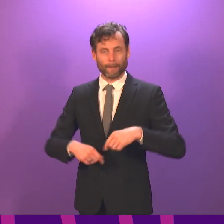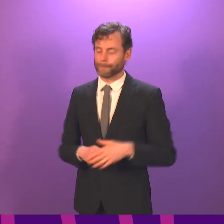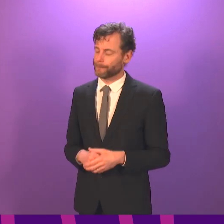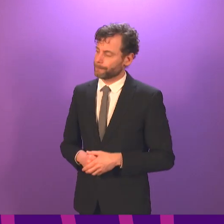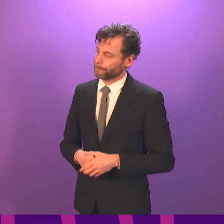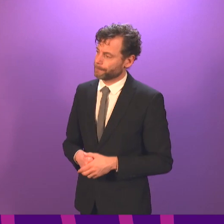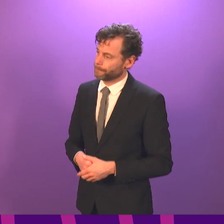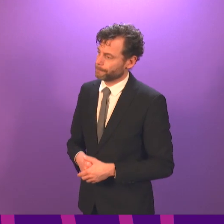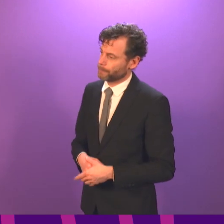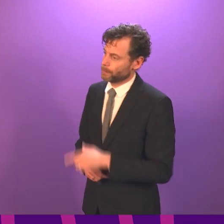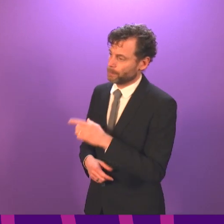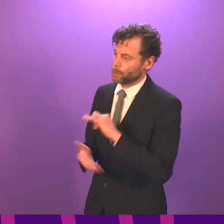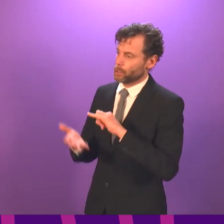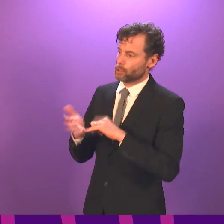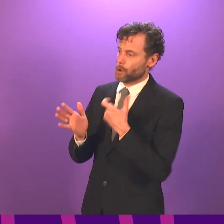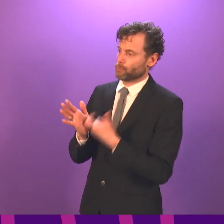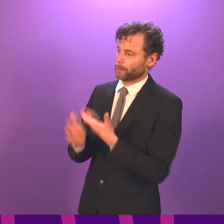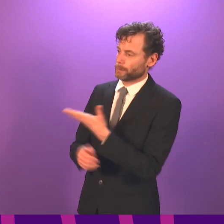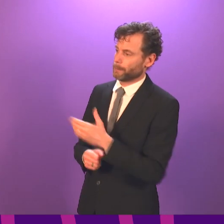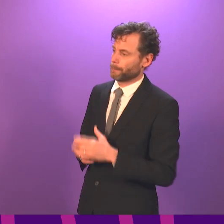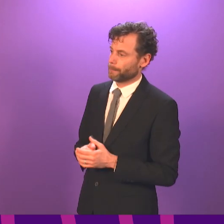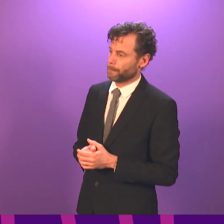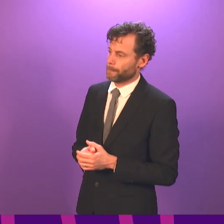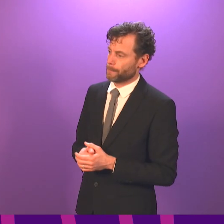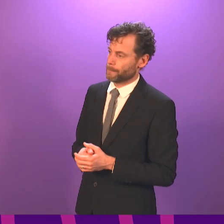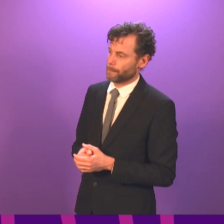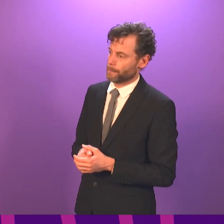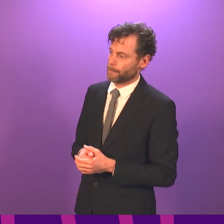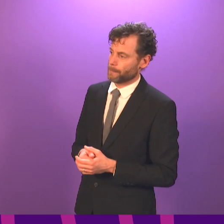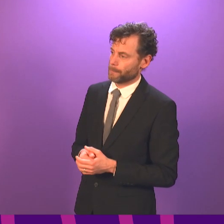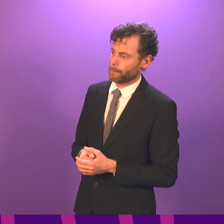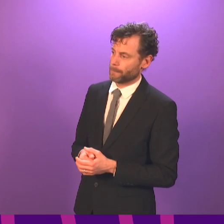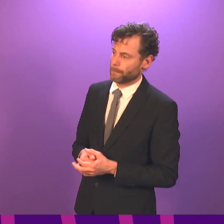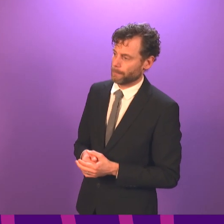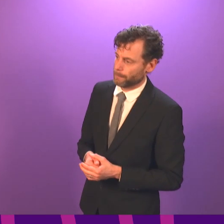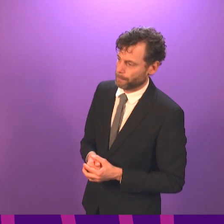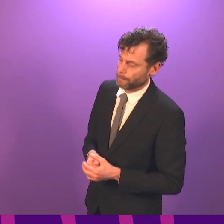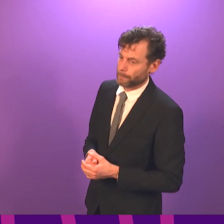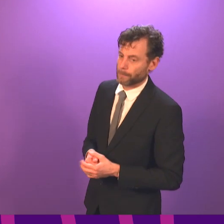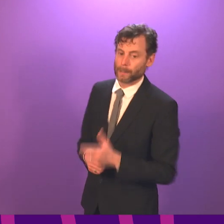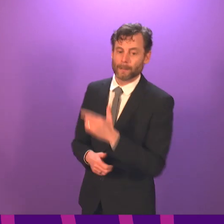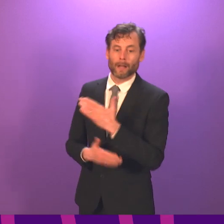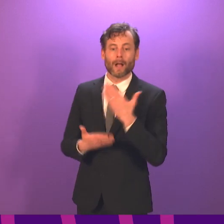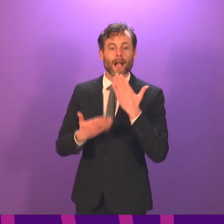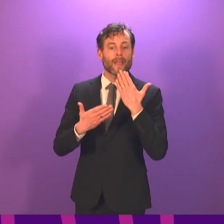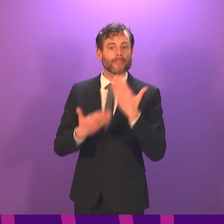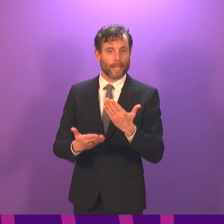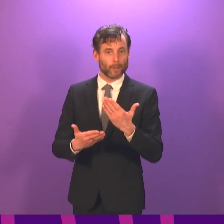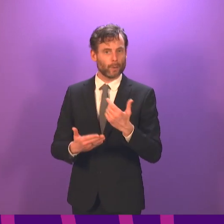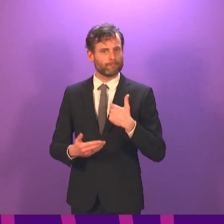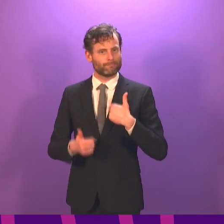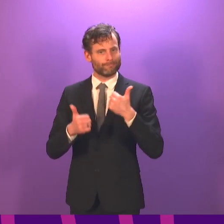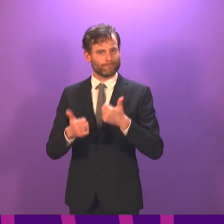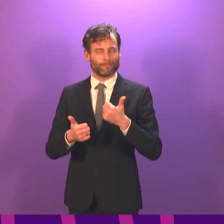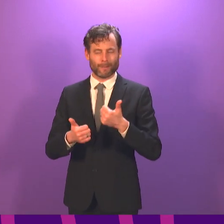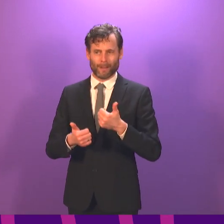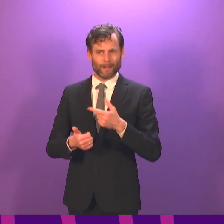Shona Robison (Dundee City East) (SNP): I also welcome the clarification in the First